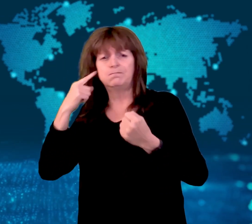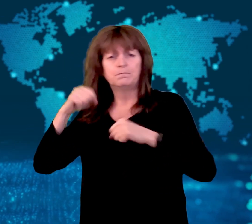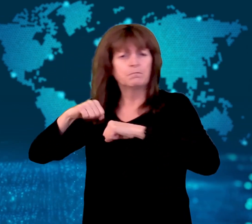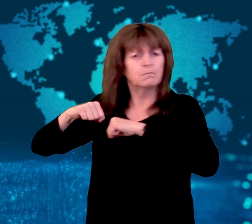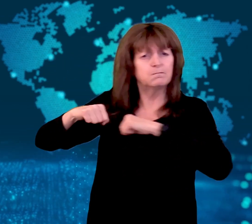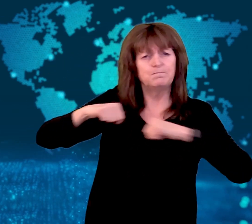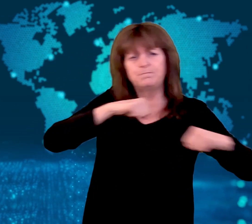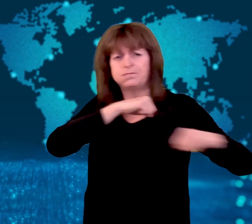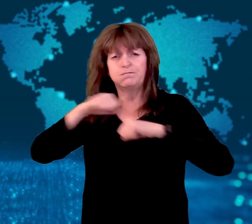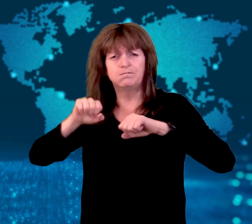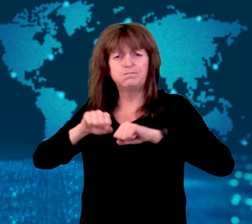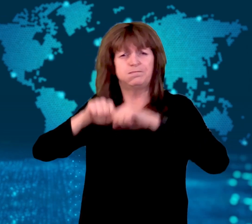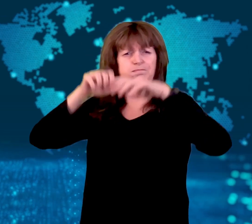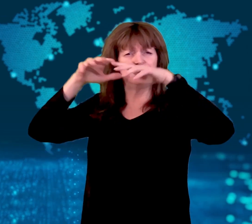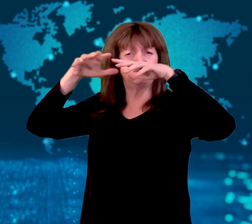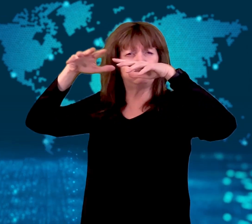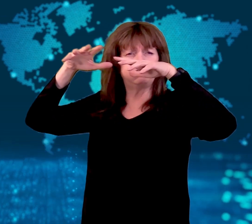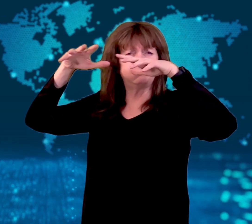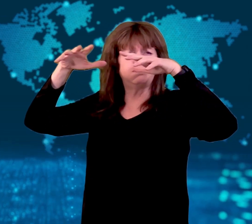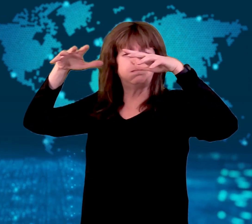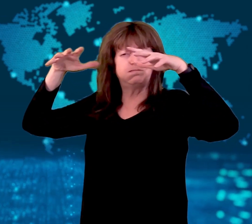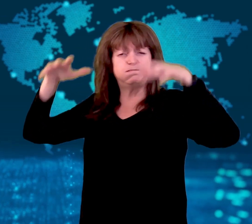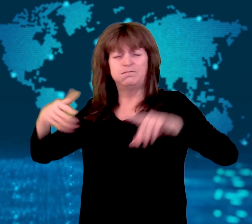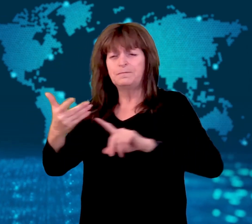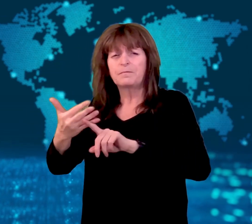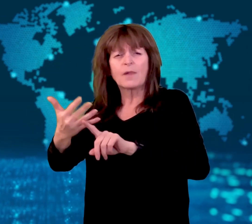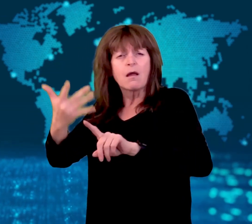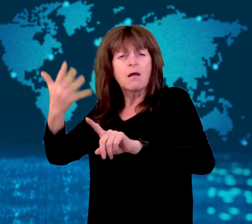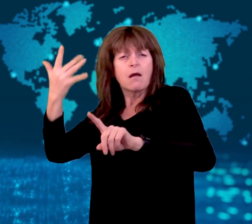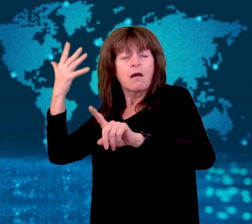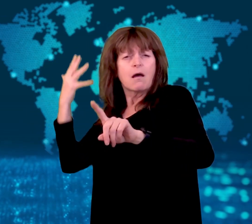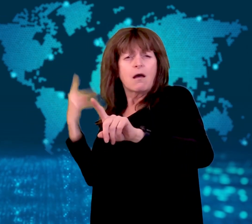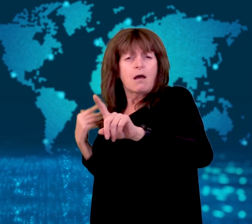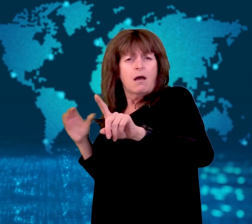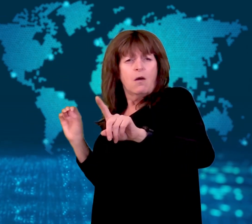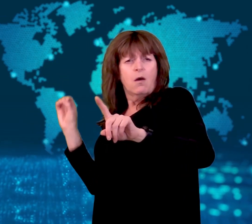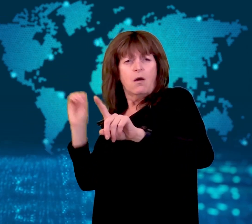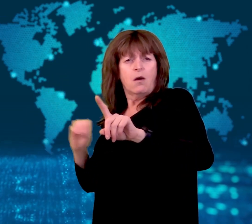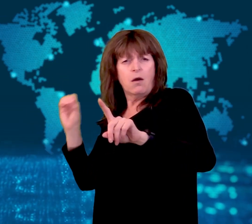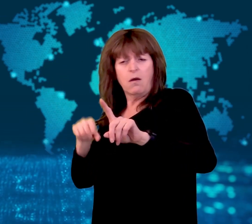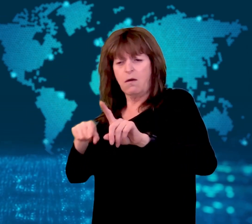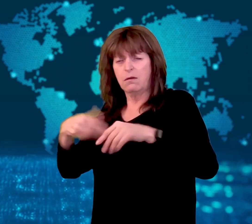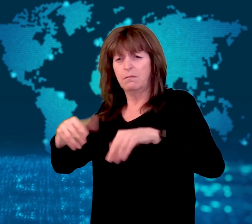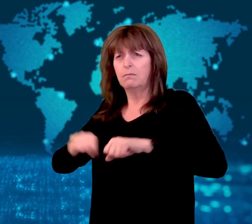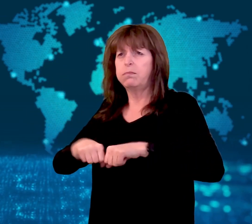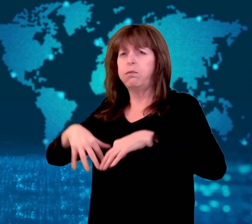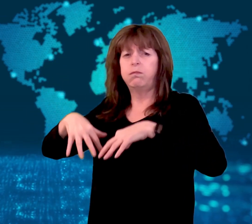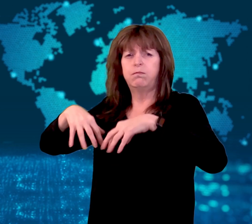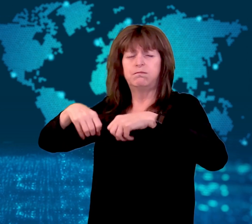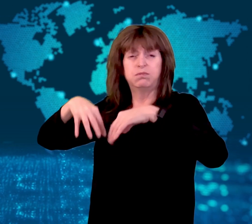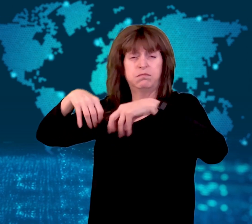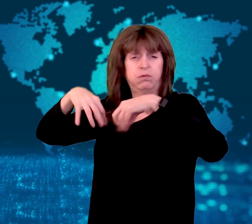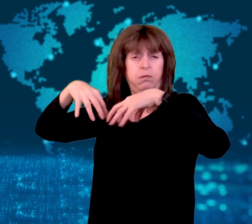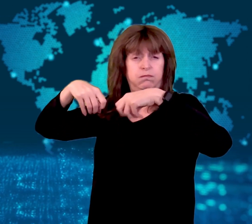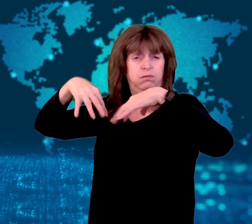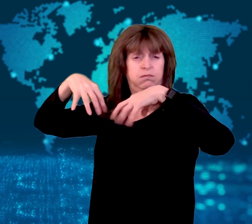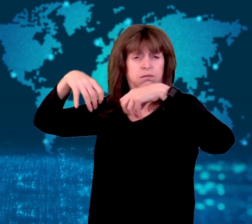It was the most powerful explosion occurring at the site in more than